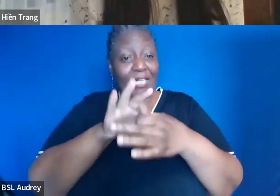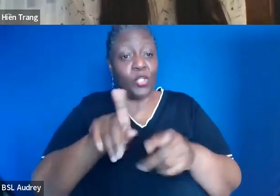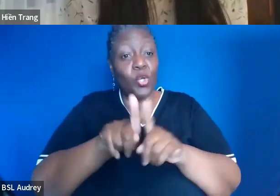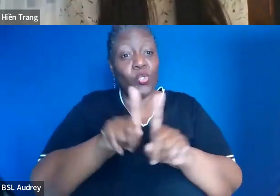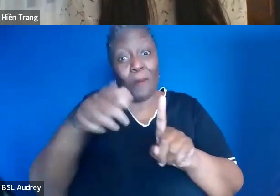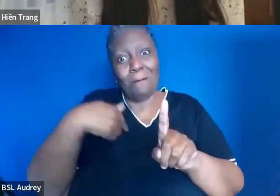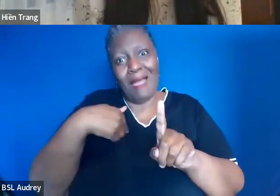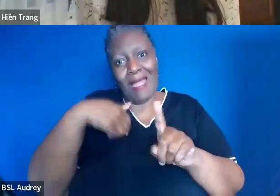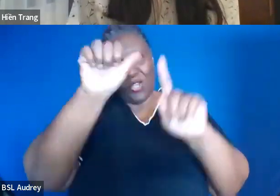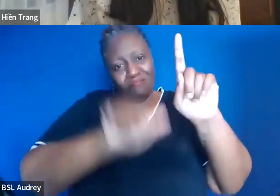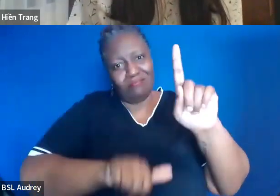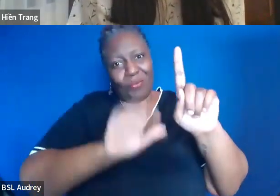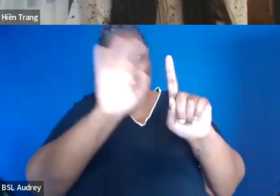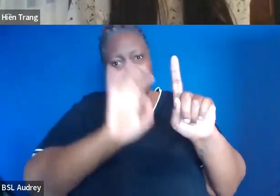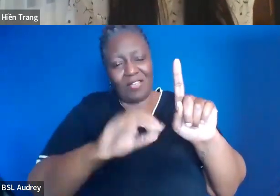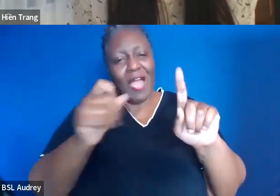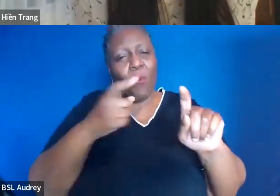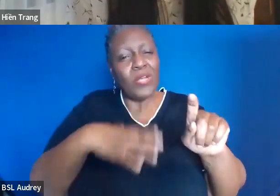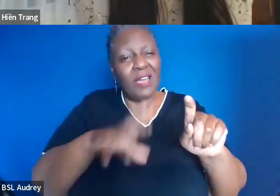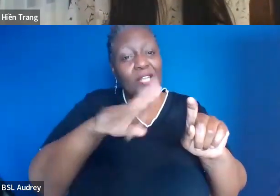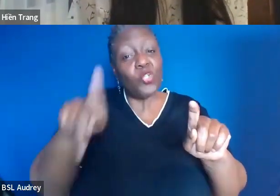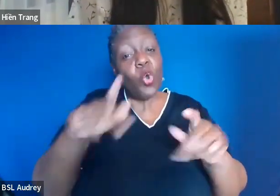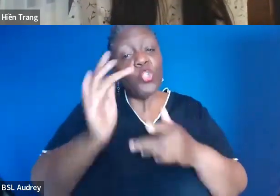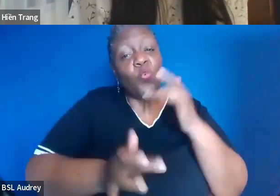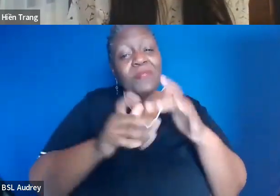list of questions I wanted to ask you make up I saw on your website you said that you learned